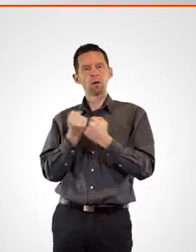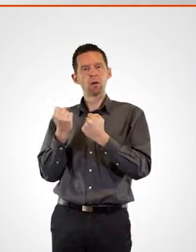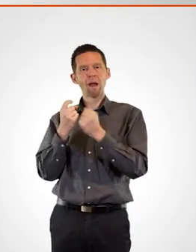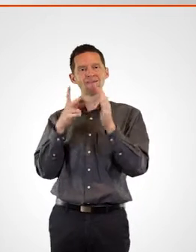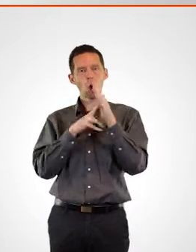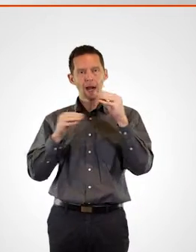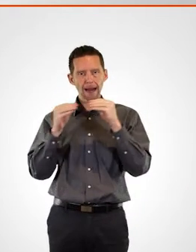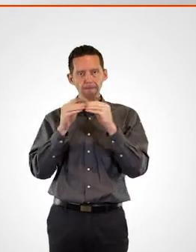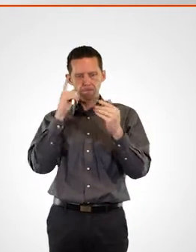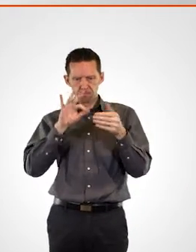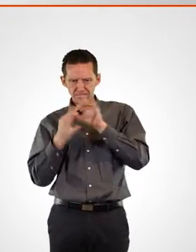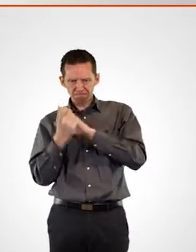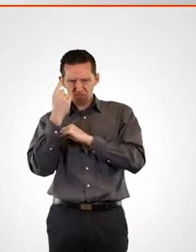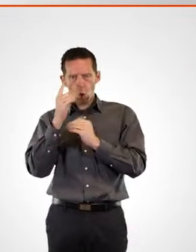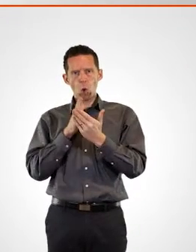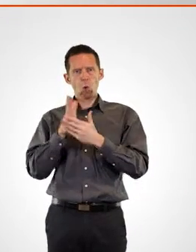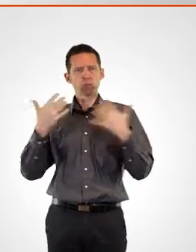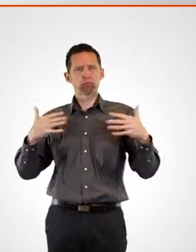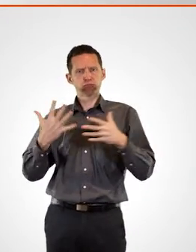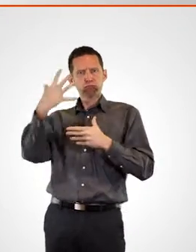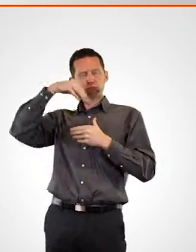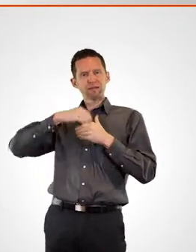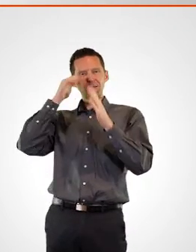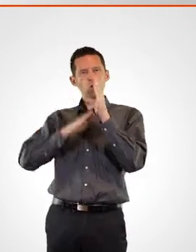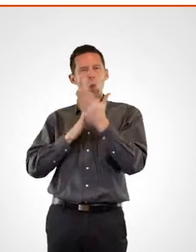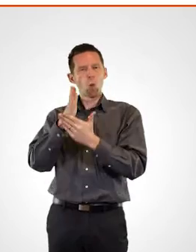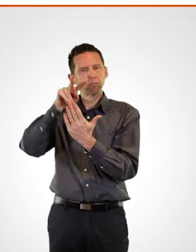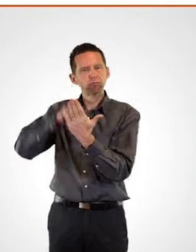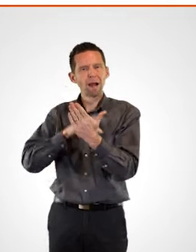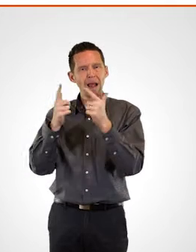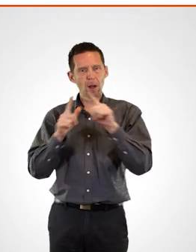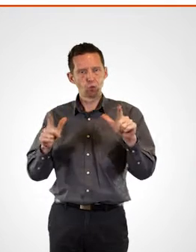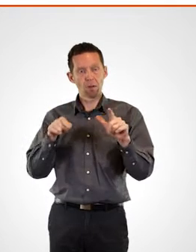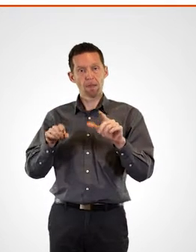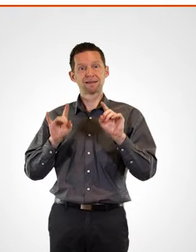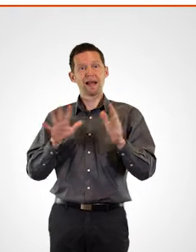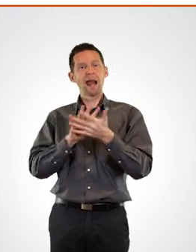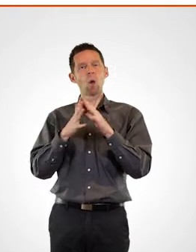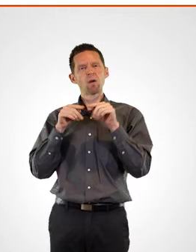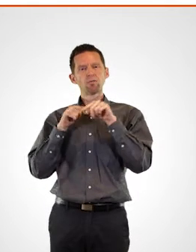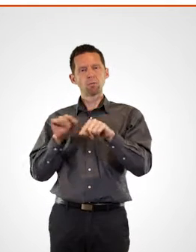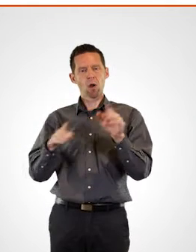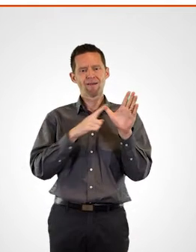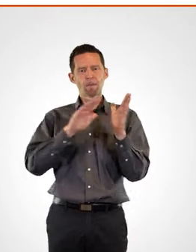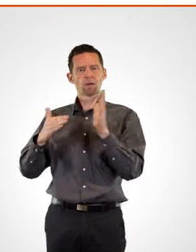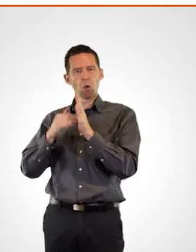of vocabulary and decoding through language-rich experiences and these experiences focus on the building of alphabetic knowledge